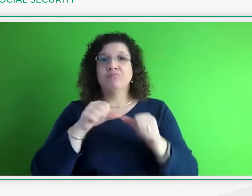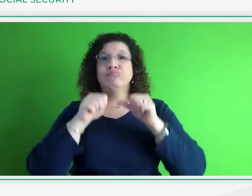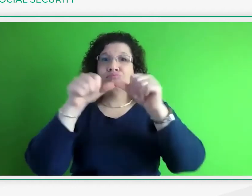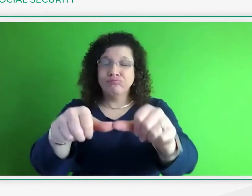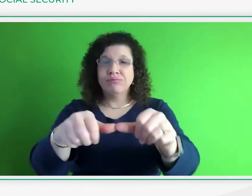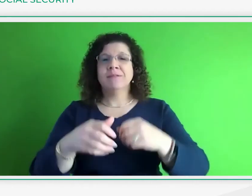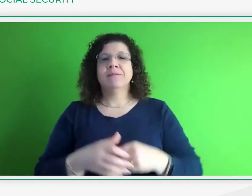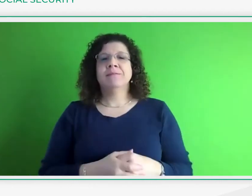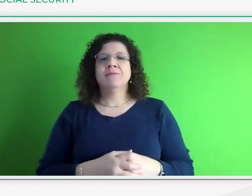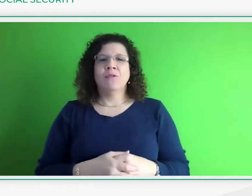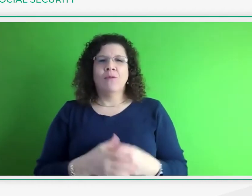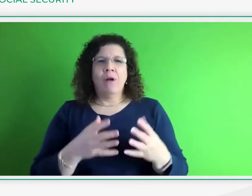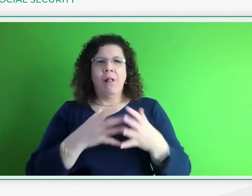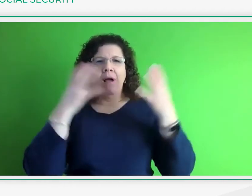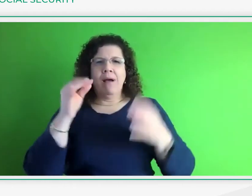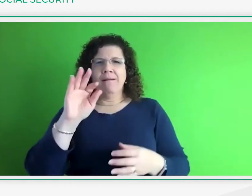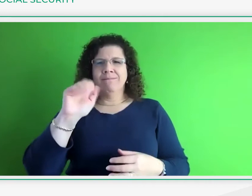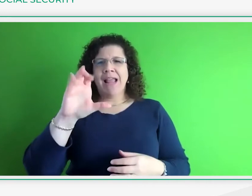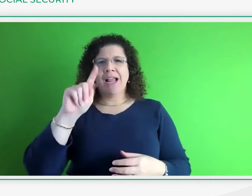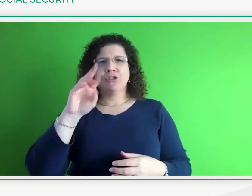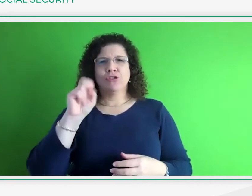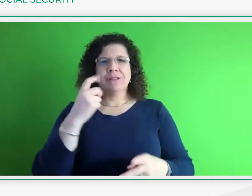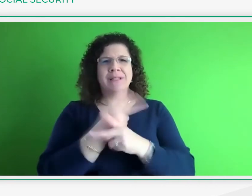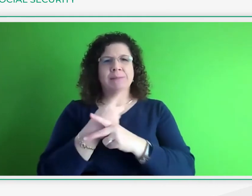There's medications that help us to sustain and live longer.